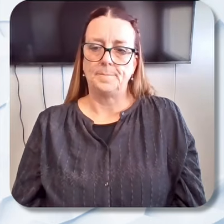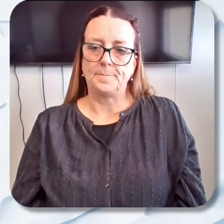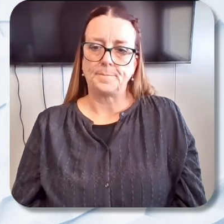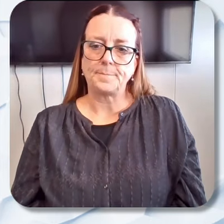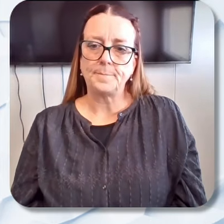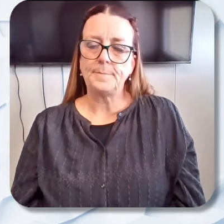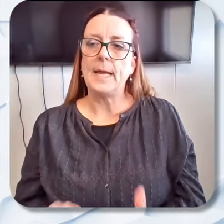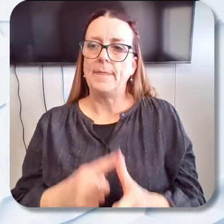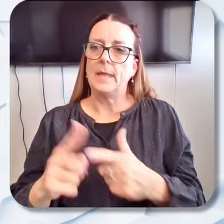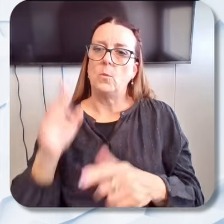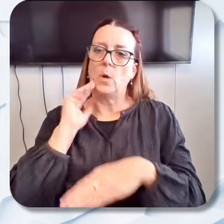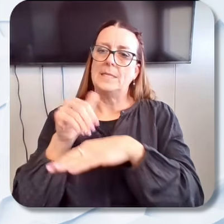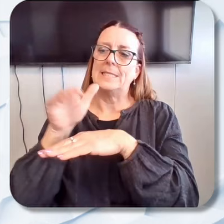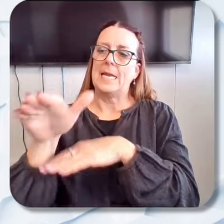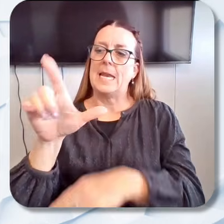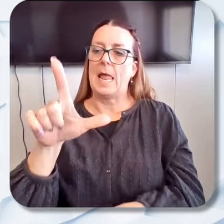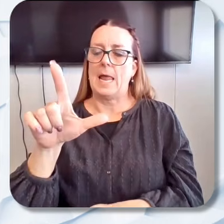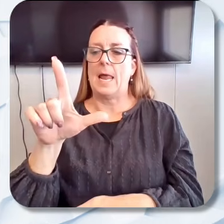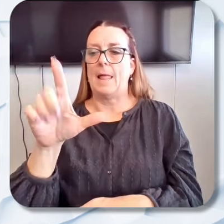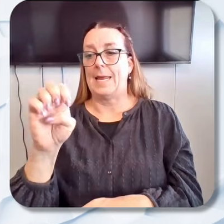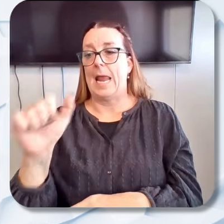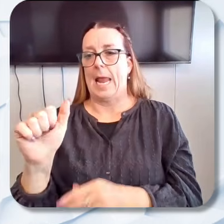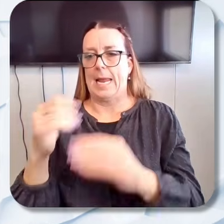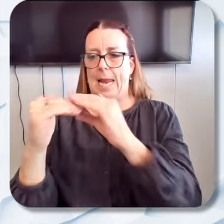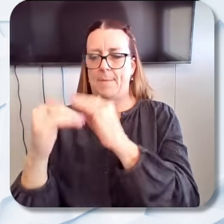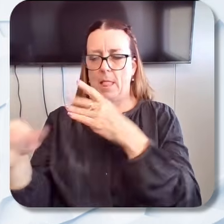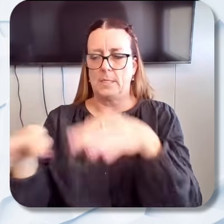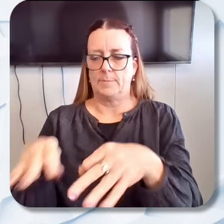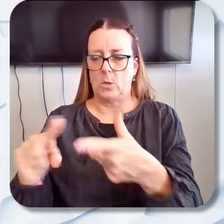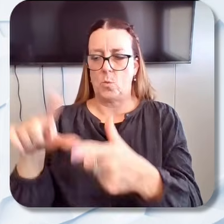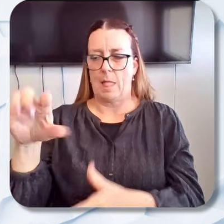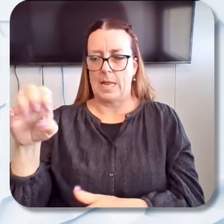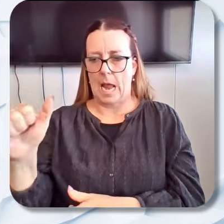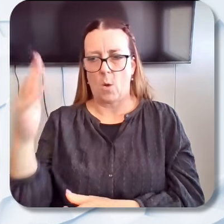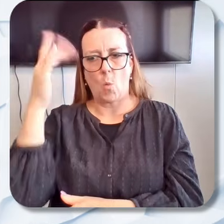It will submit, and they'll send them an email back to the LEA contact, explaining to them why the submission was rejected.